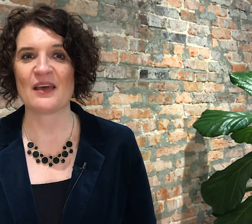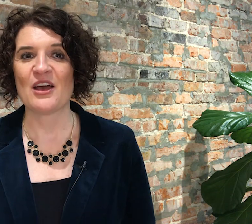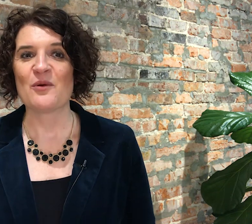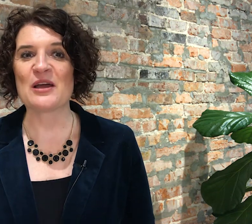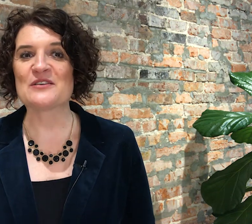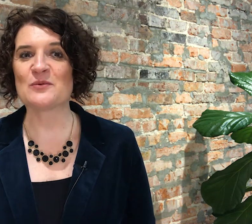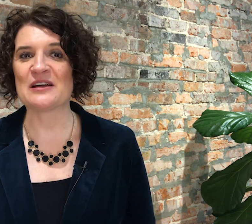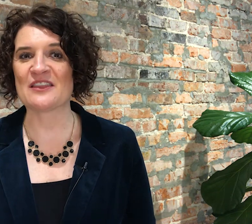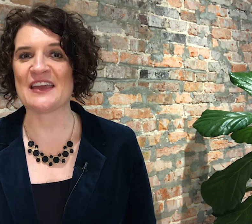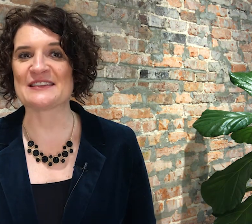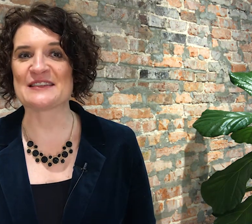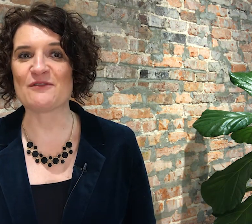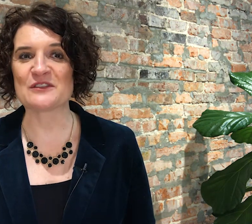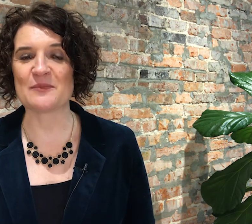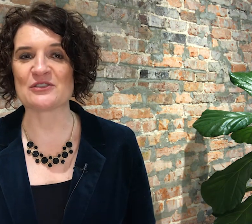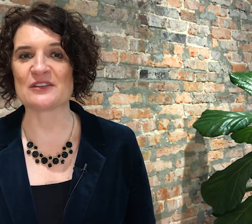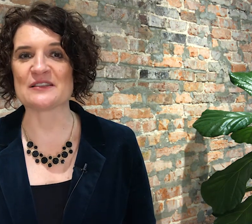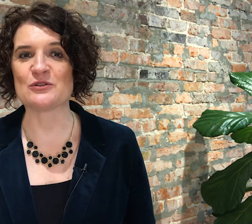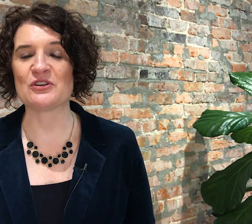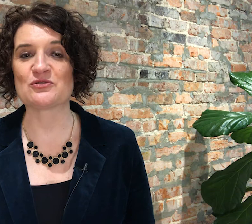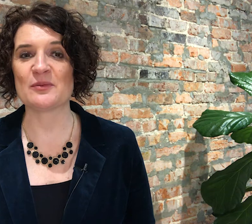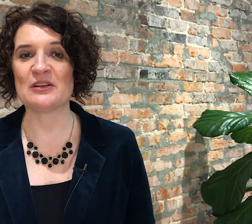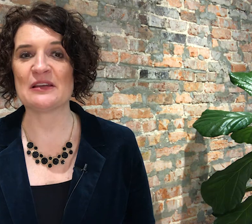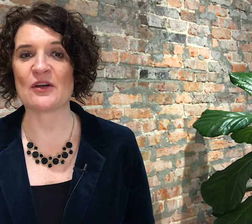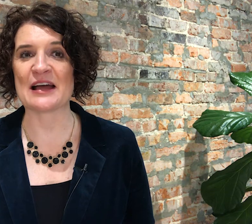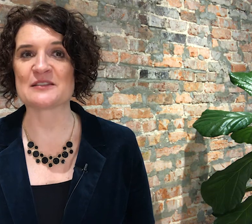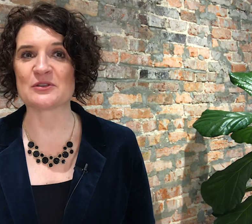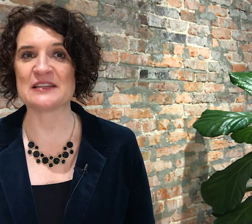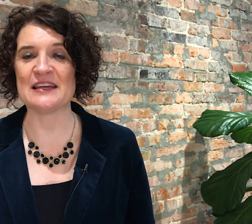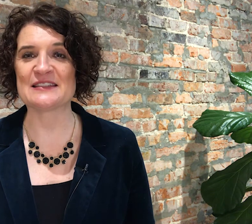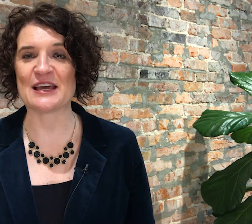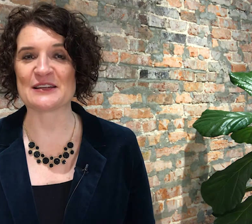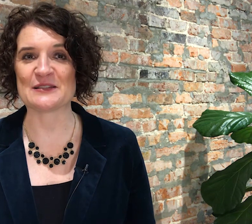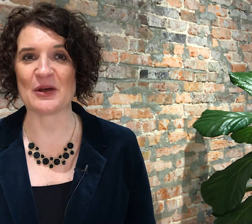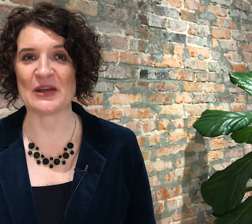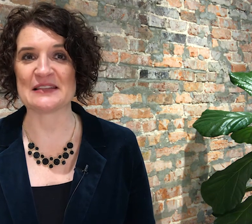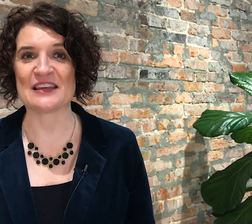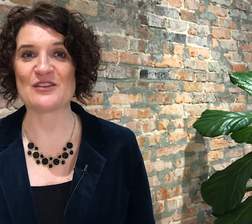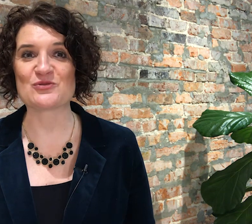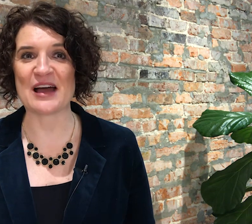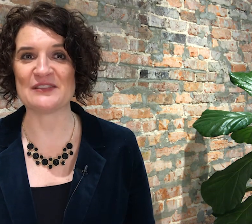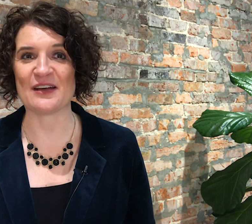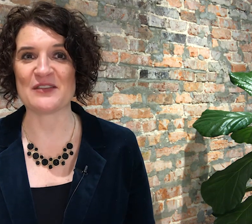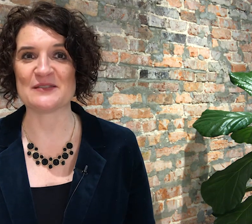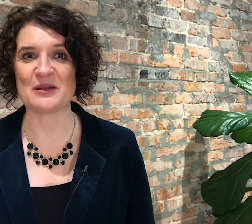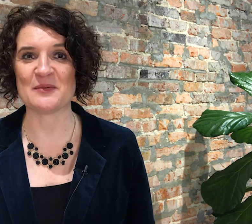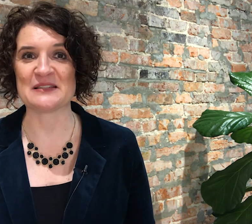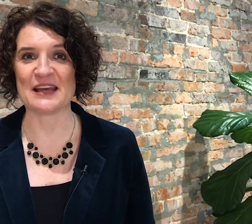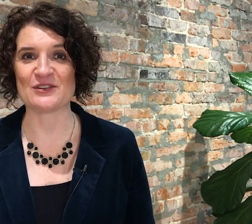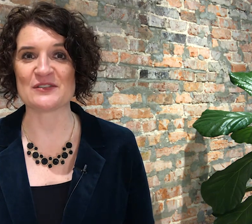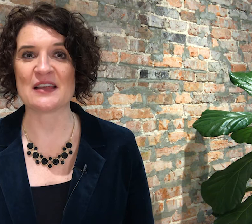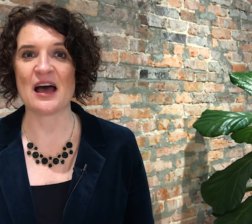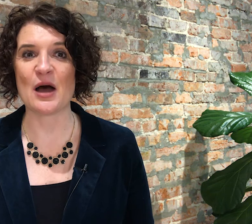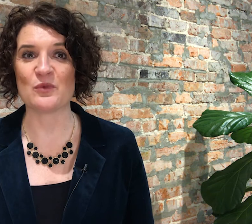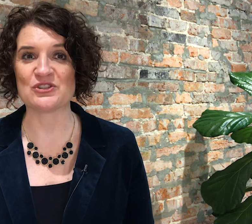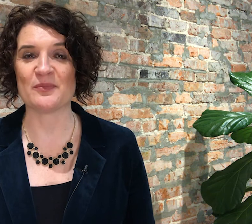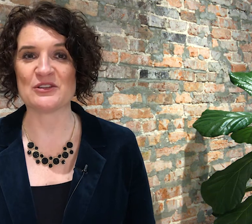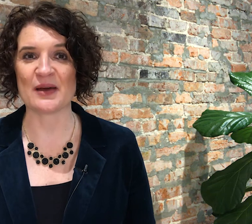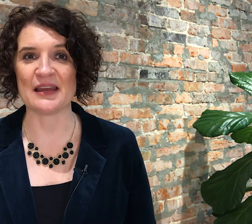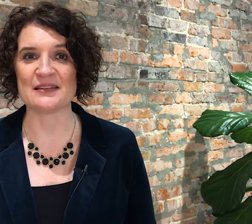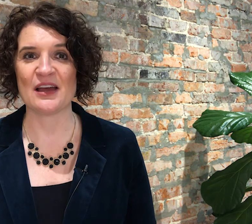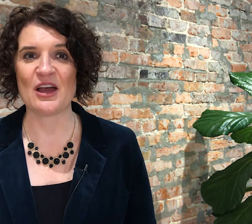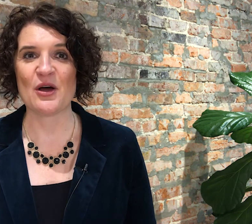We also want to thank several specialists who contributed their expertise and experience in the drafting of these minimum standards on which you’ll be trained.